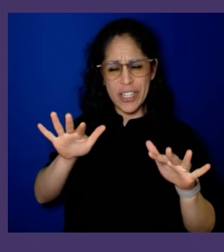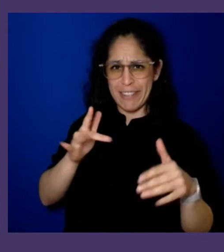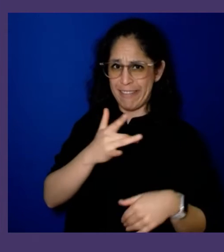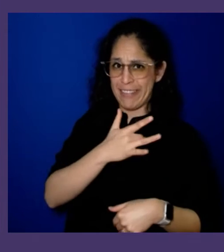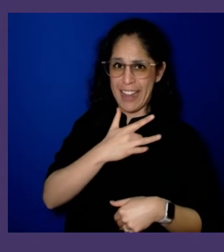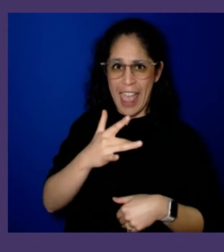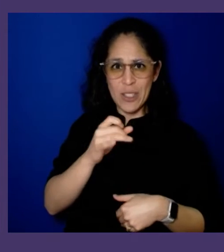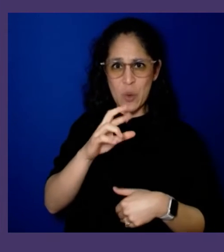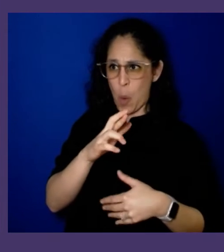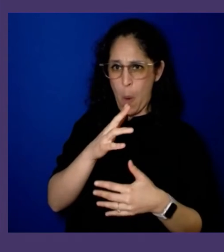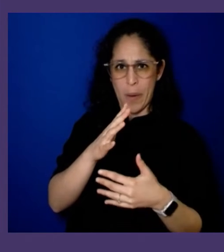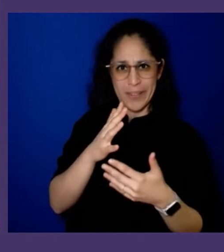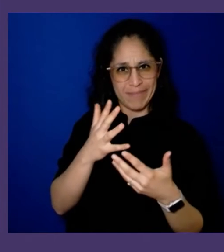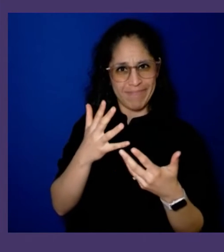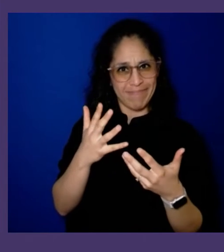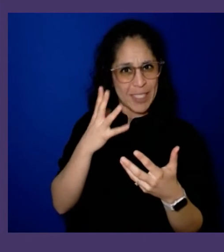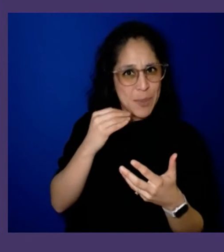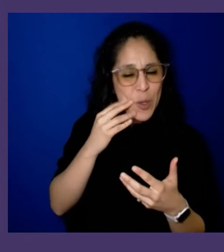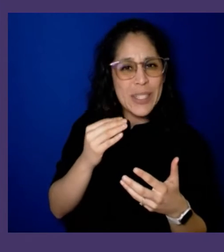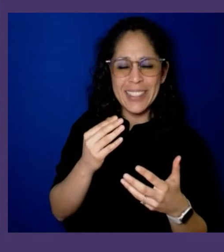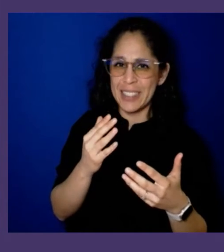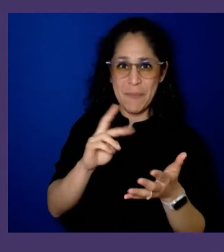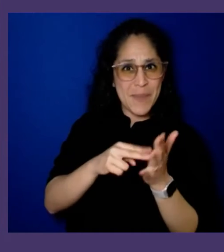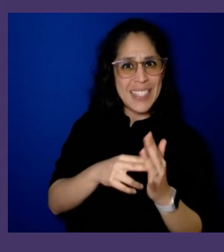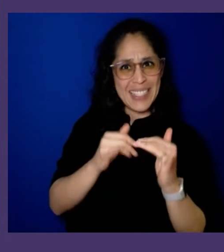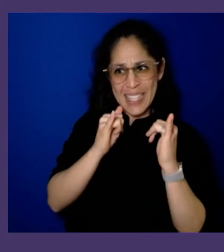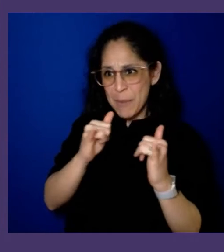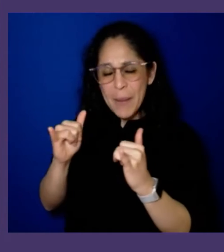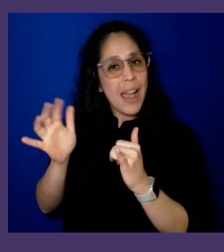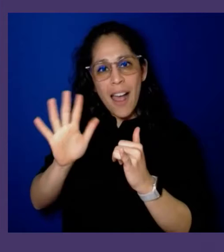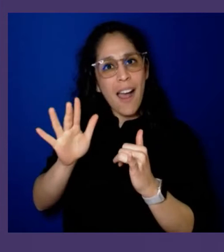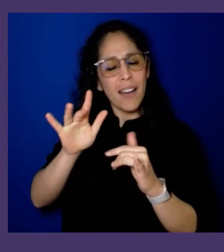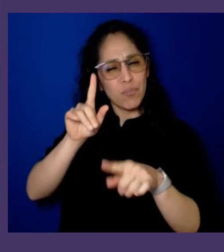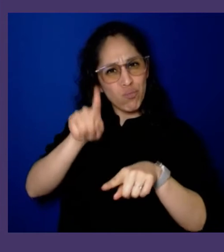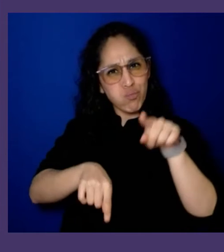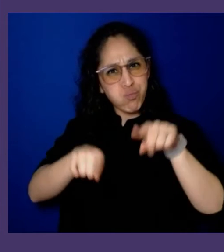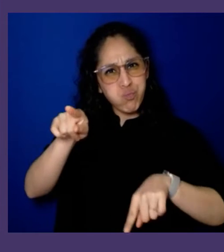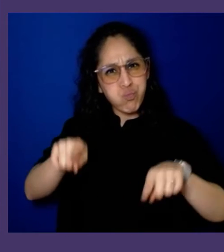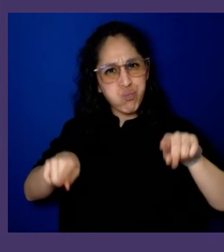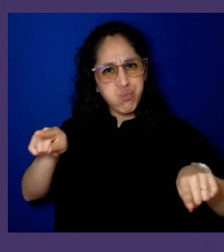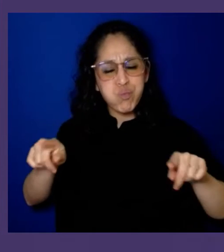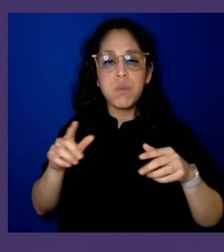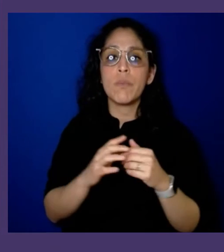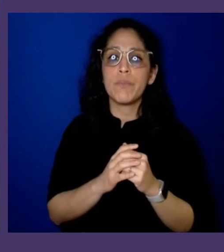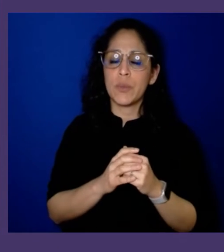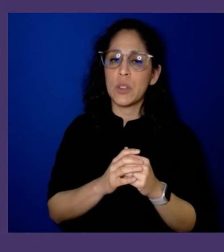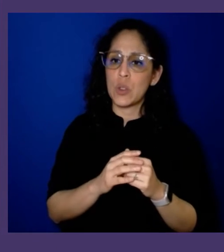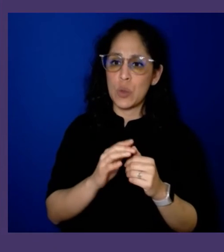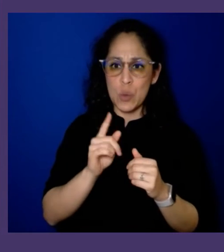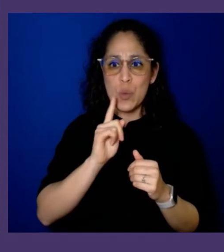a different set or even the exact same ones as I do. It is quite the challenge to